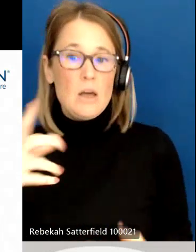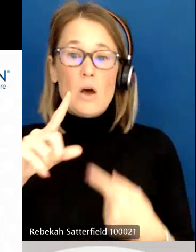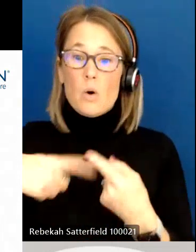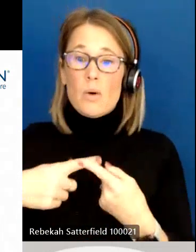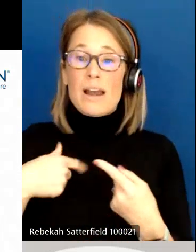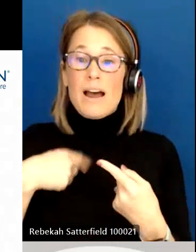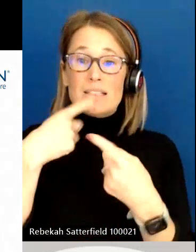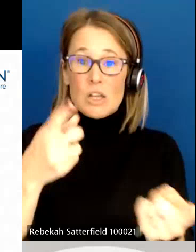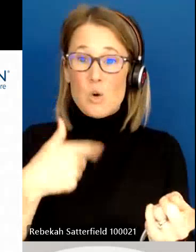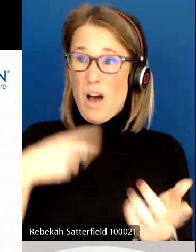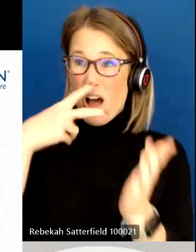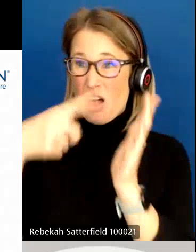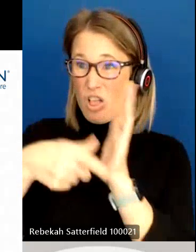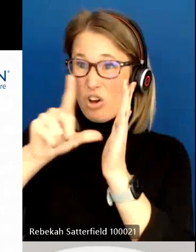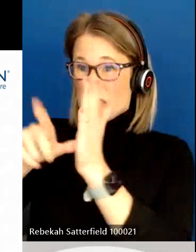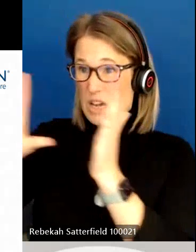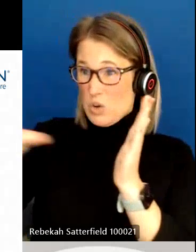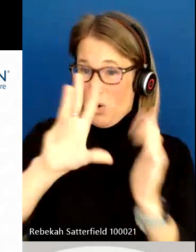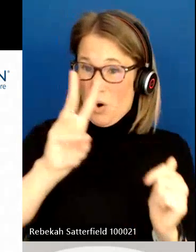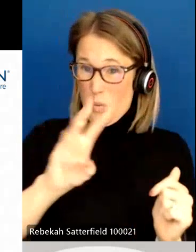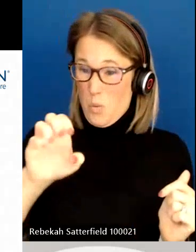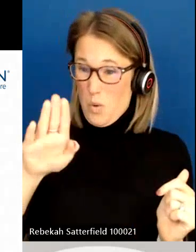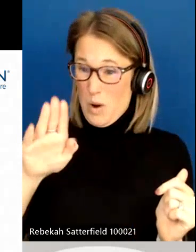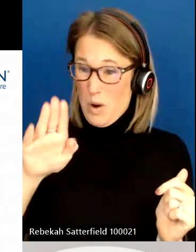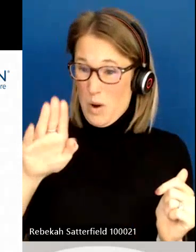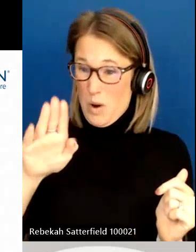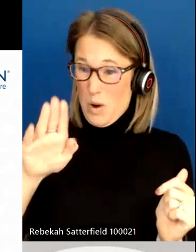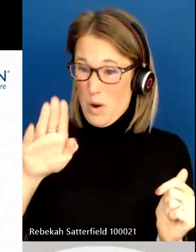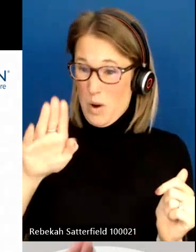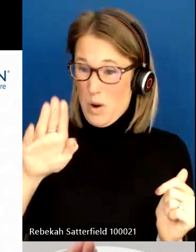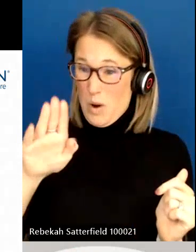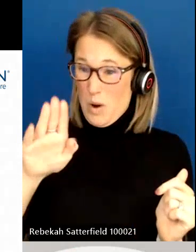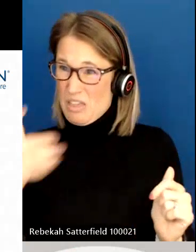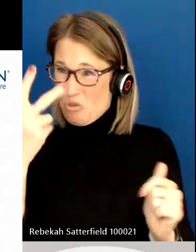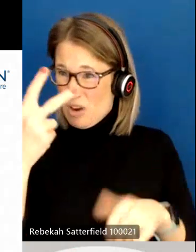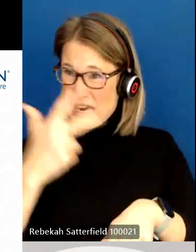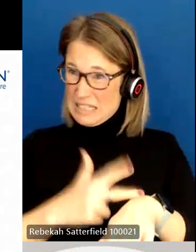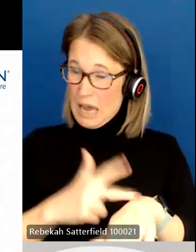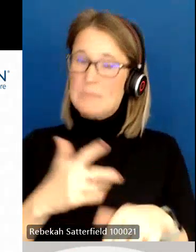the websites I had to go through three clicks like you know usually it's down at the very bottom of